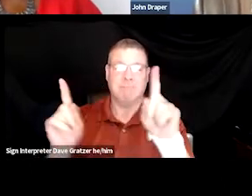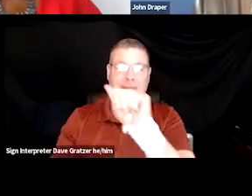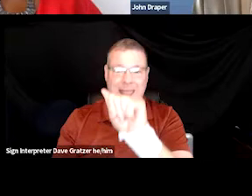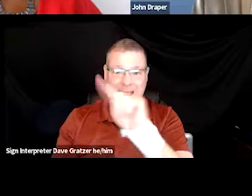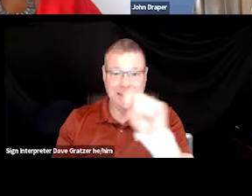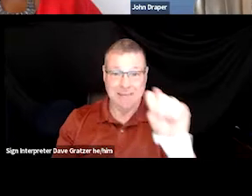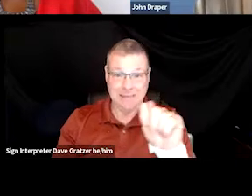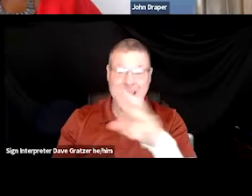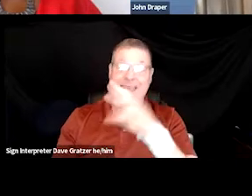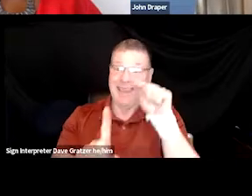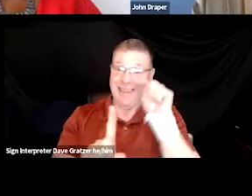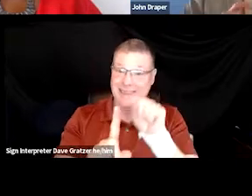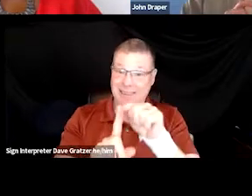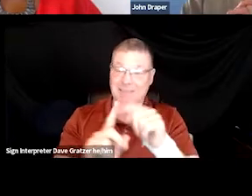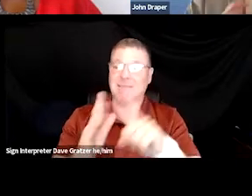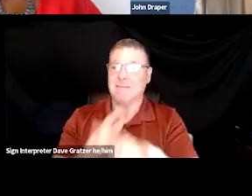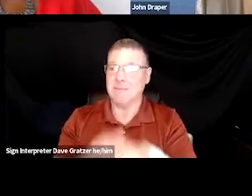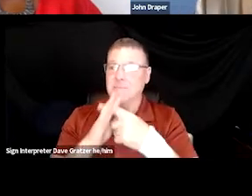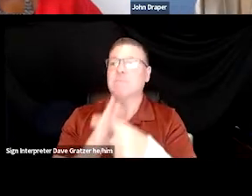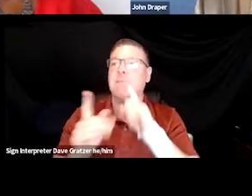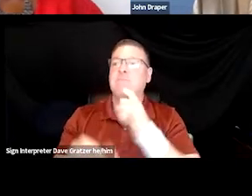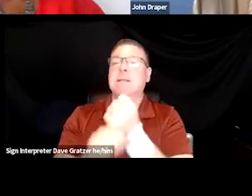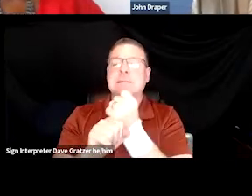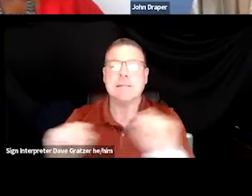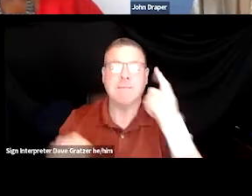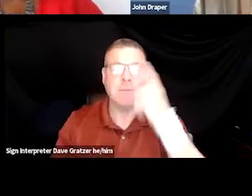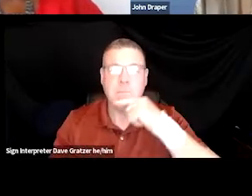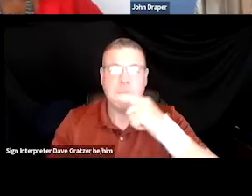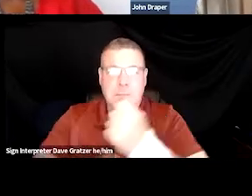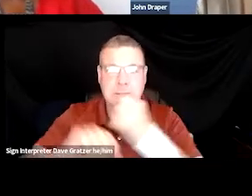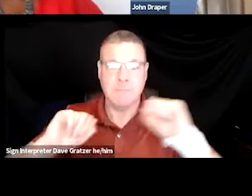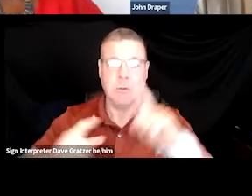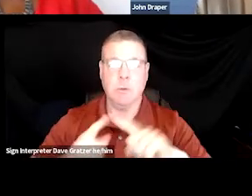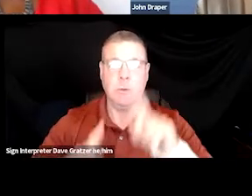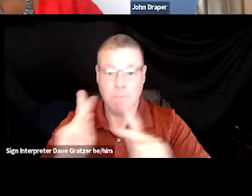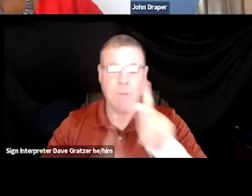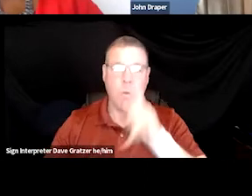And that was the beginning of a public safety response, essentially to persons with mental illness,